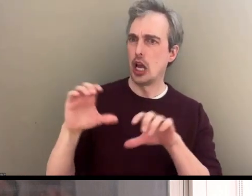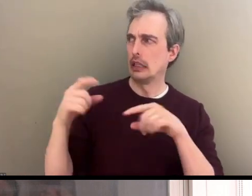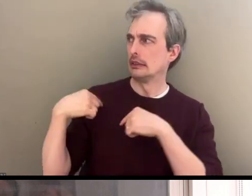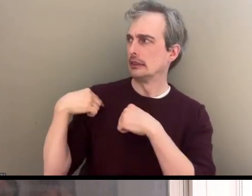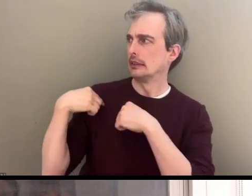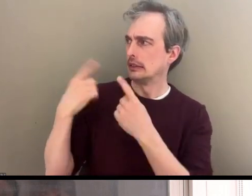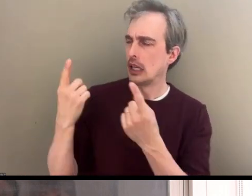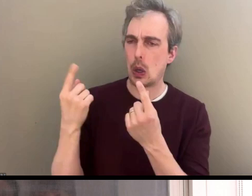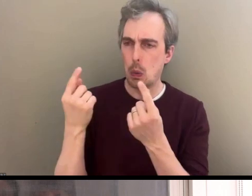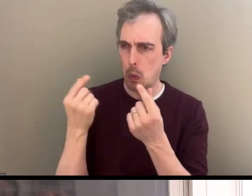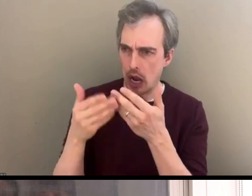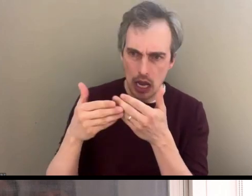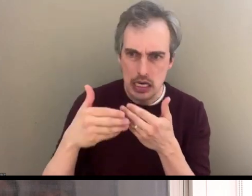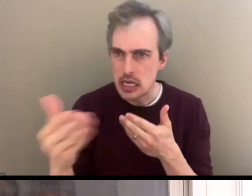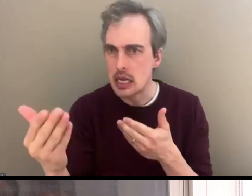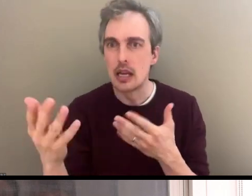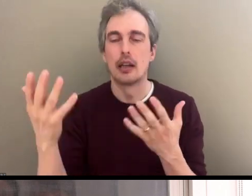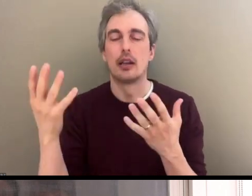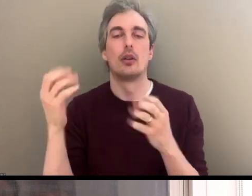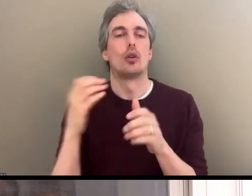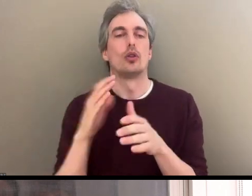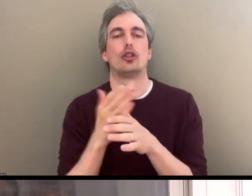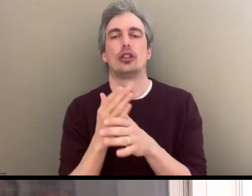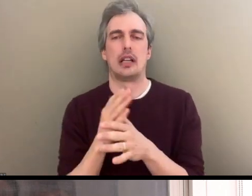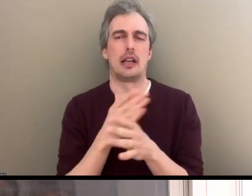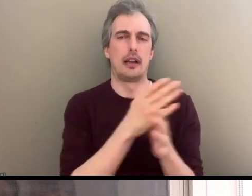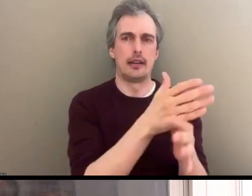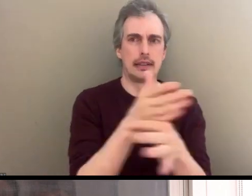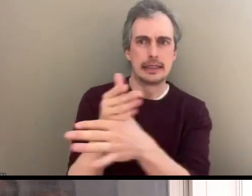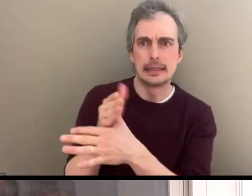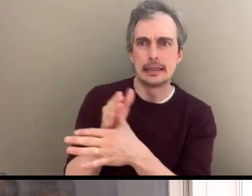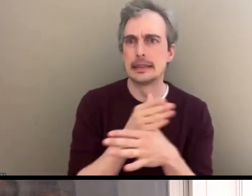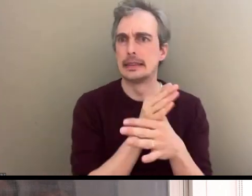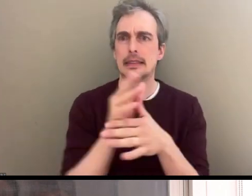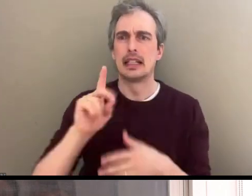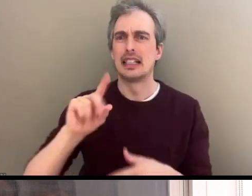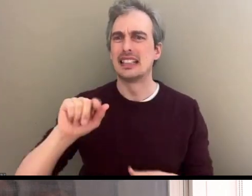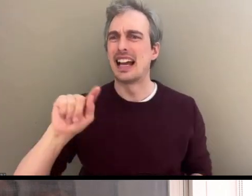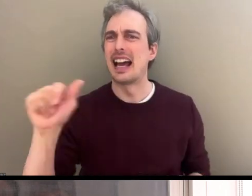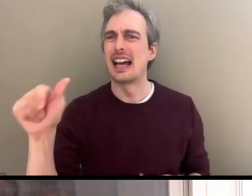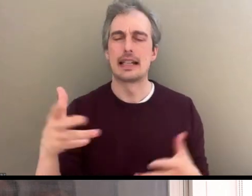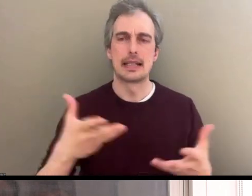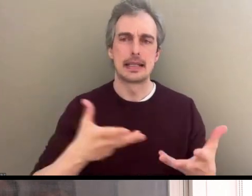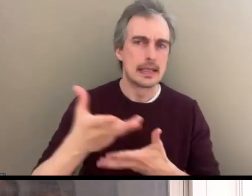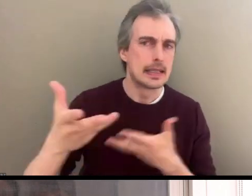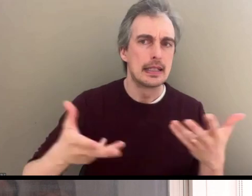You want to share those results. You want to share the data. I know Axe tools, they integrate with Jira.